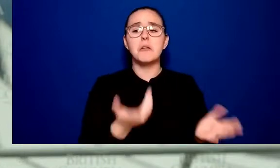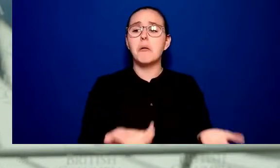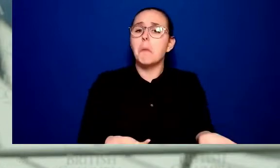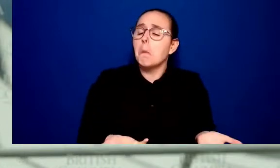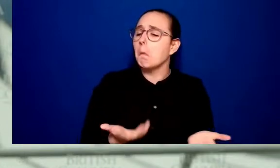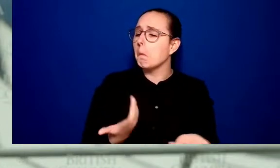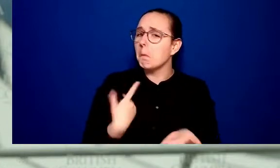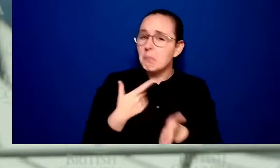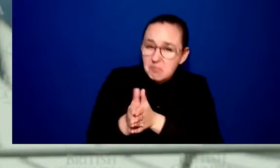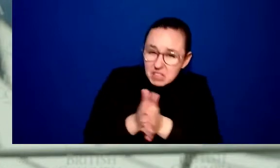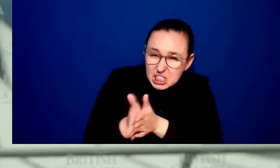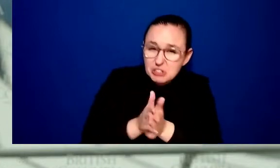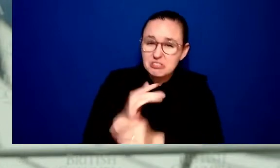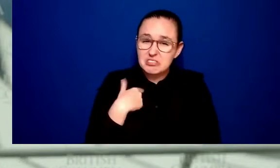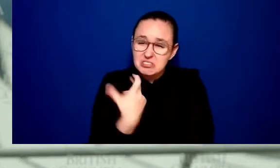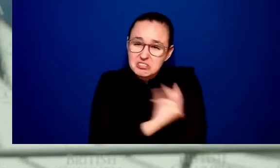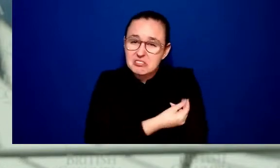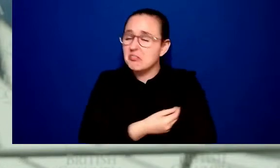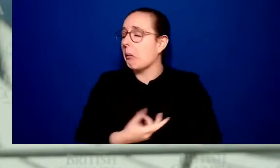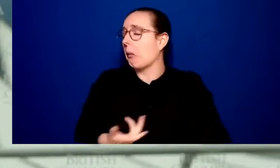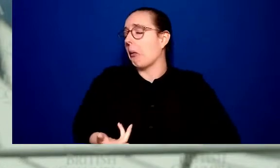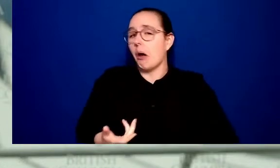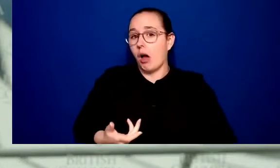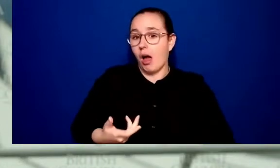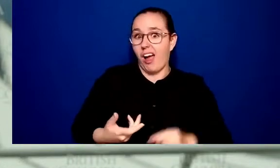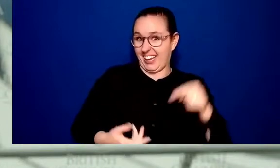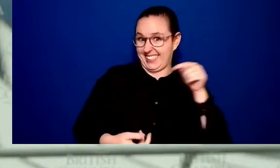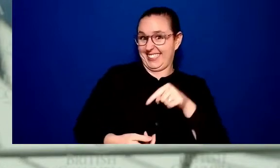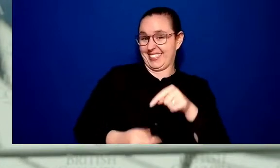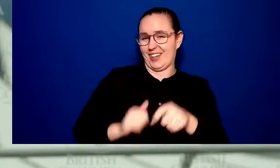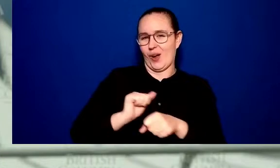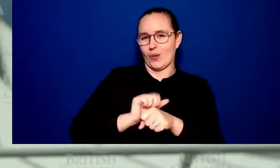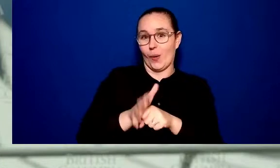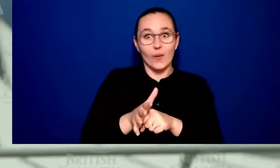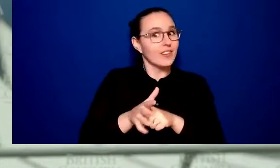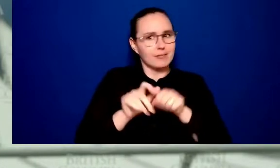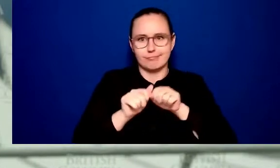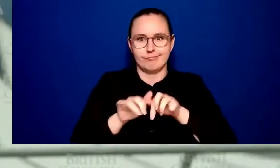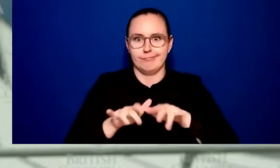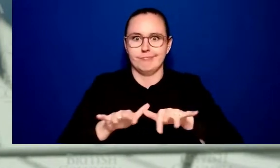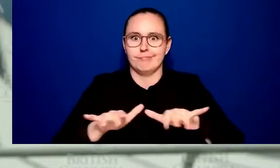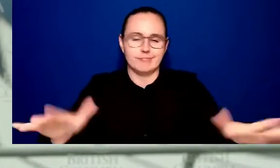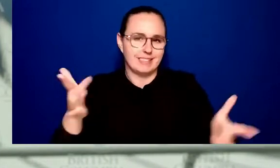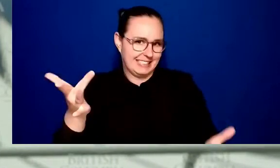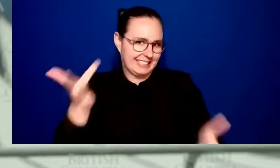illness and the risk for everybody goes up. To address